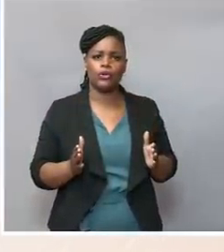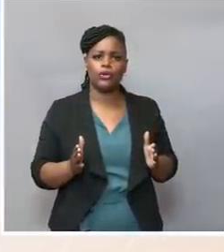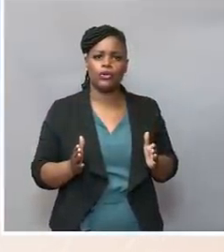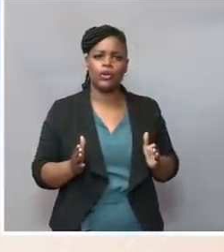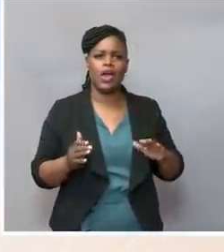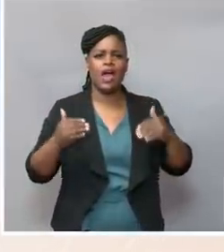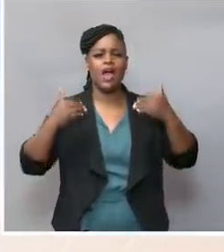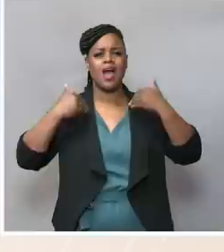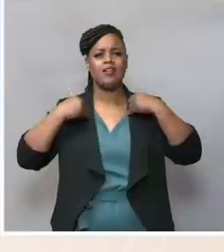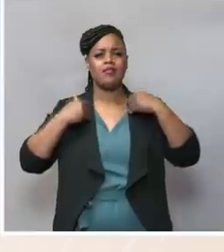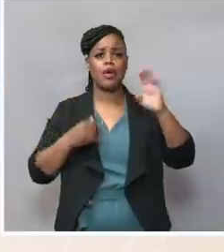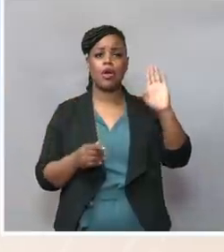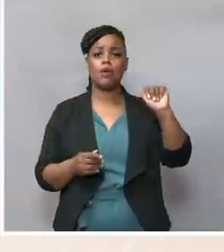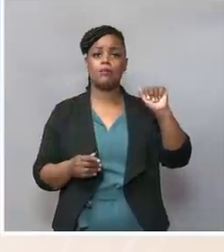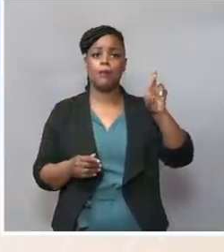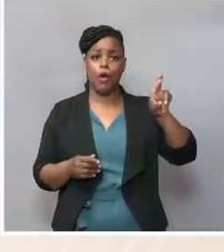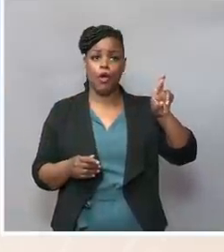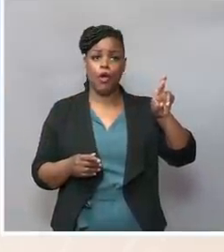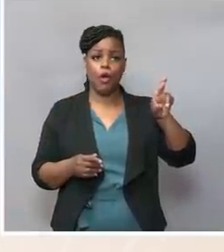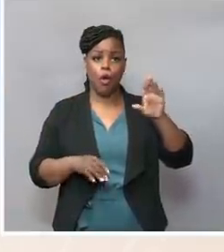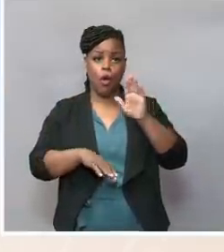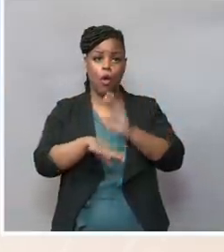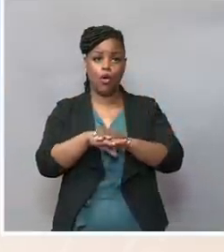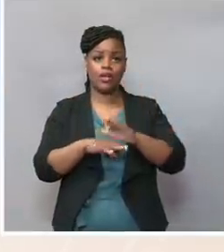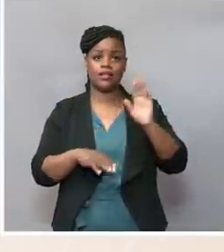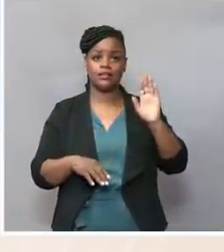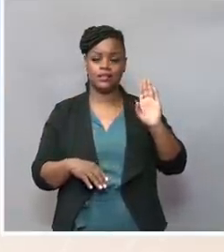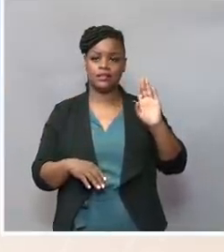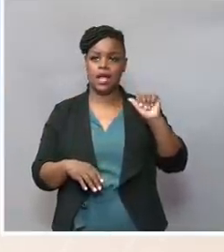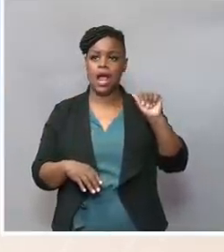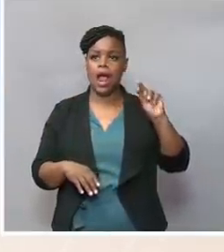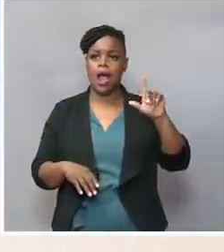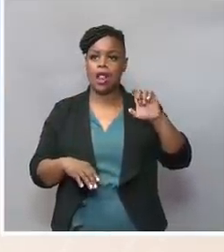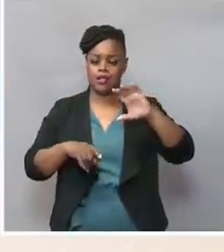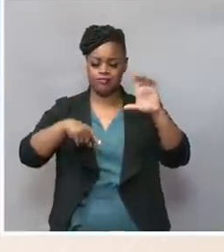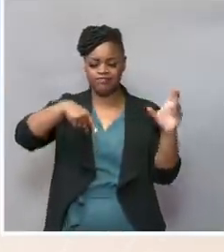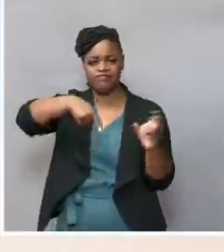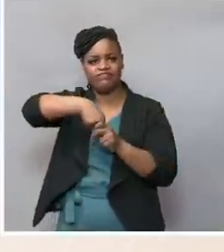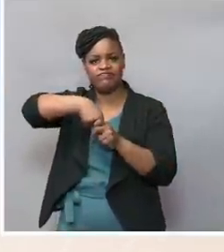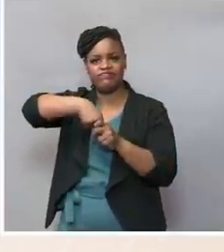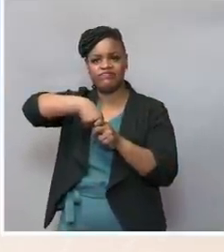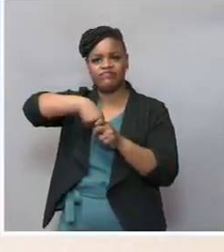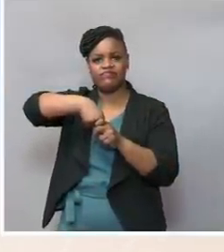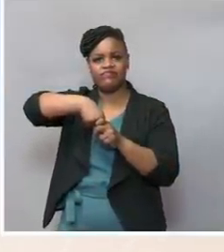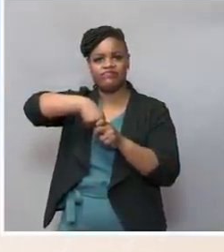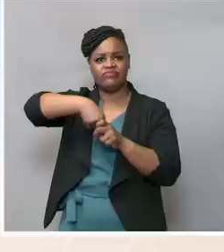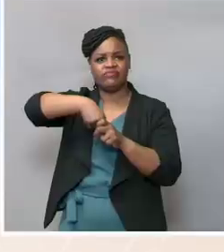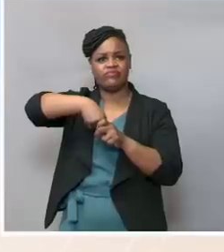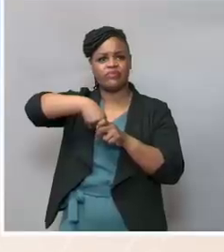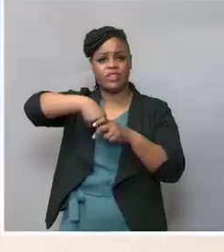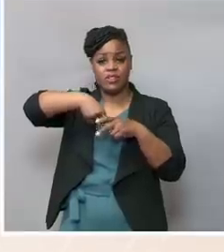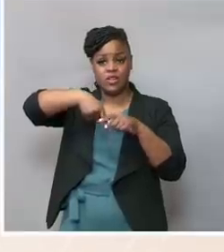Henry's right ankle. This was an effort to punish and prevent Henry from escaping again.